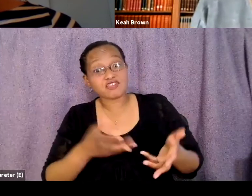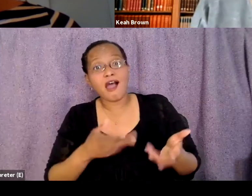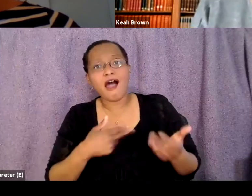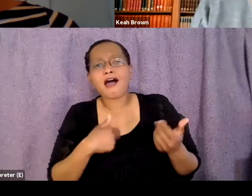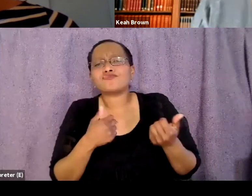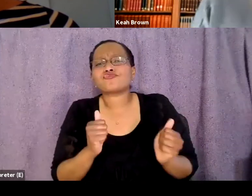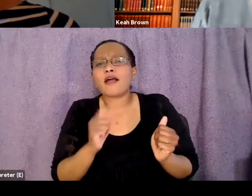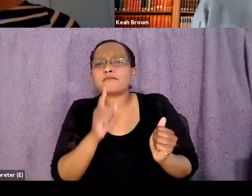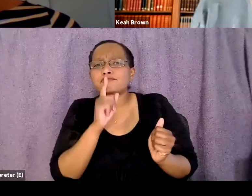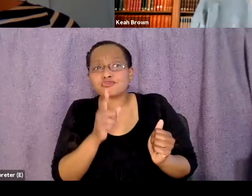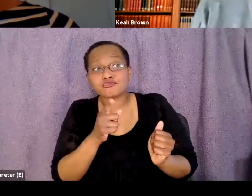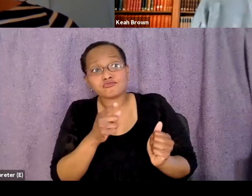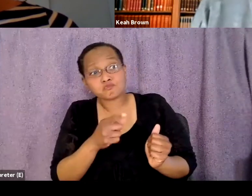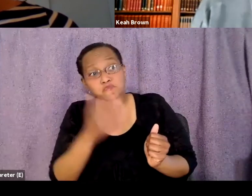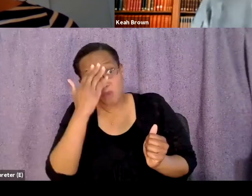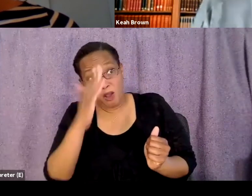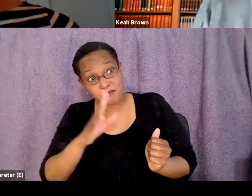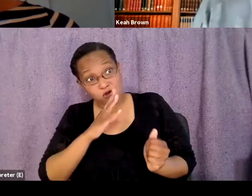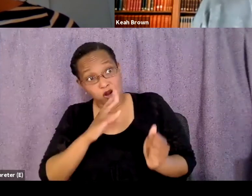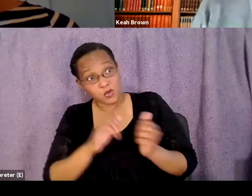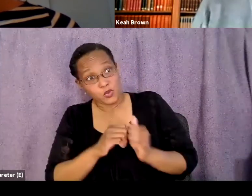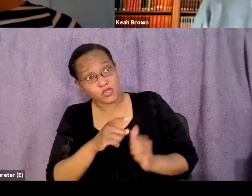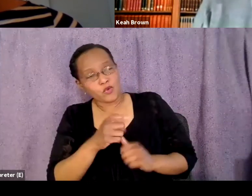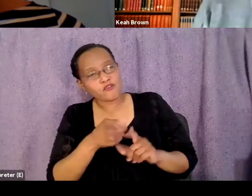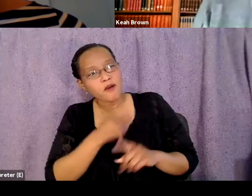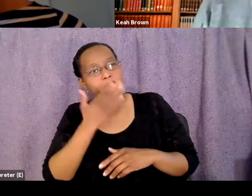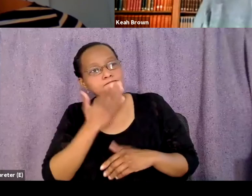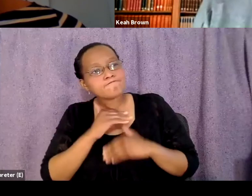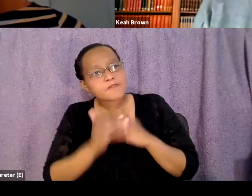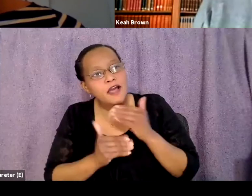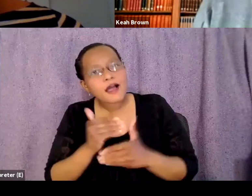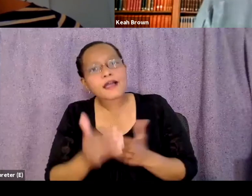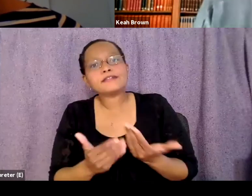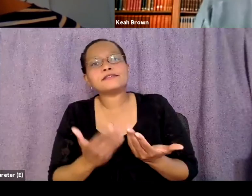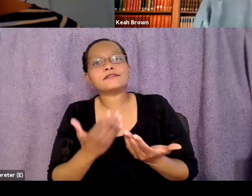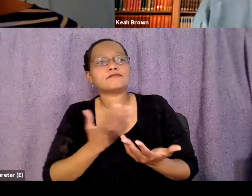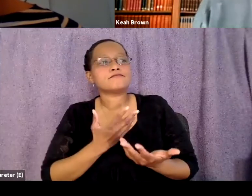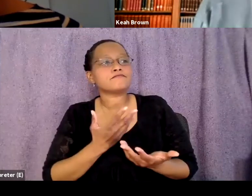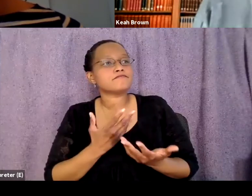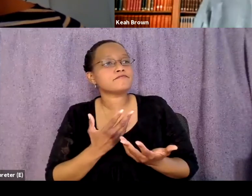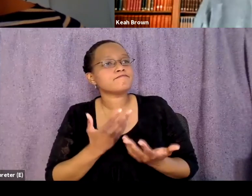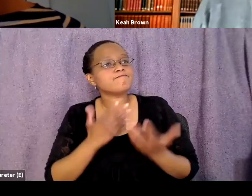understands that i'm talking to them from a kind you know place or from to the place